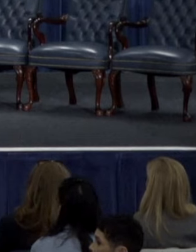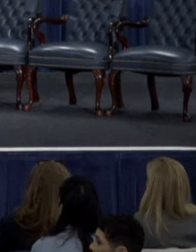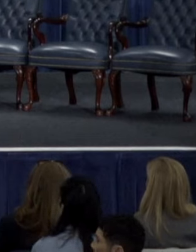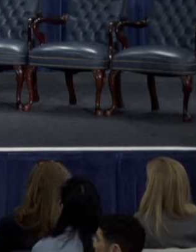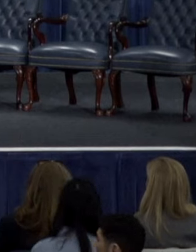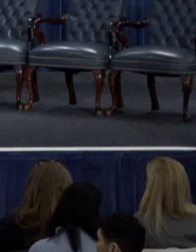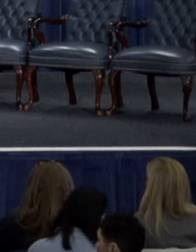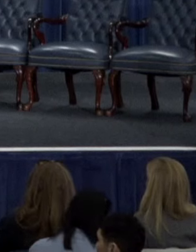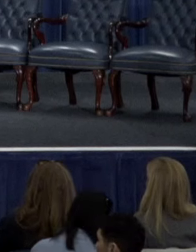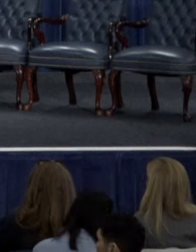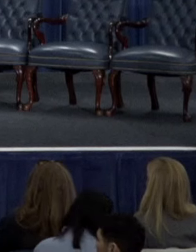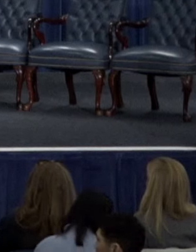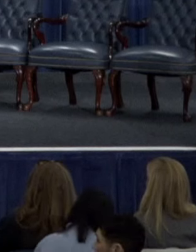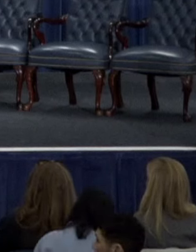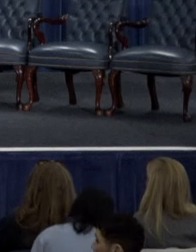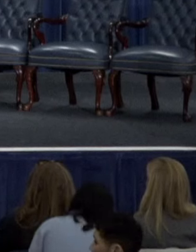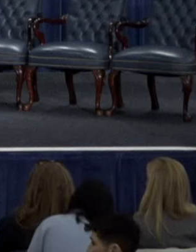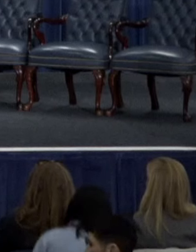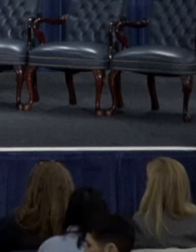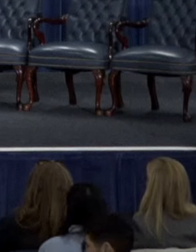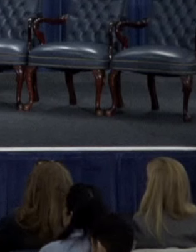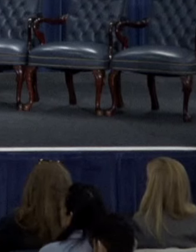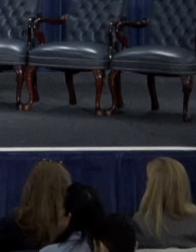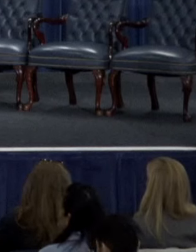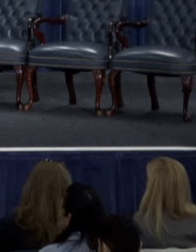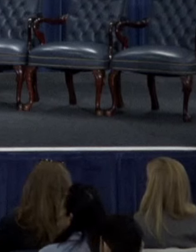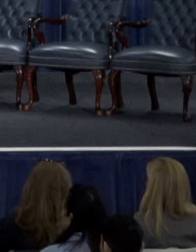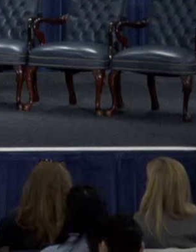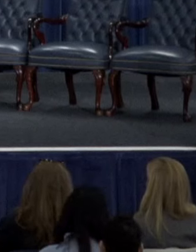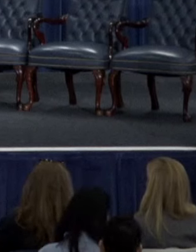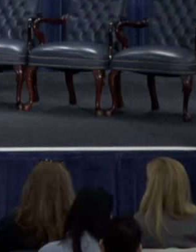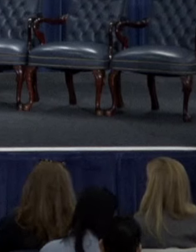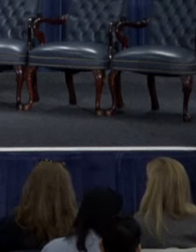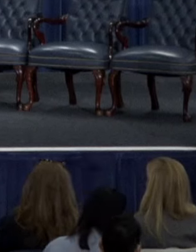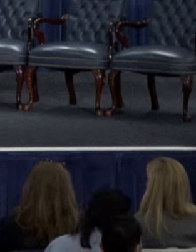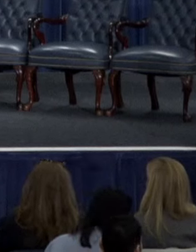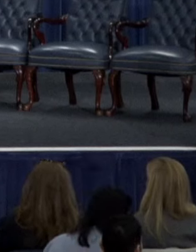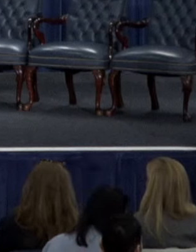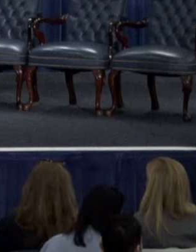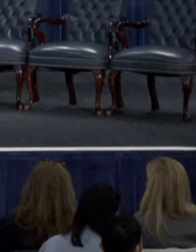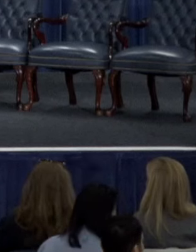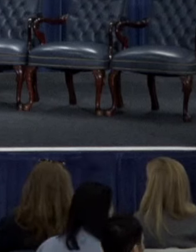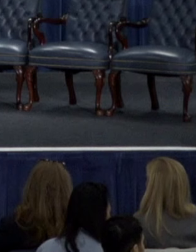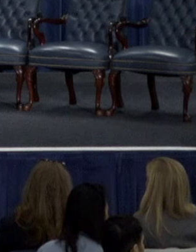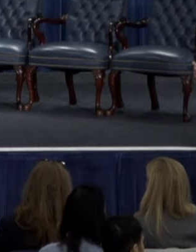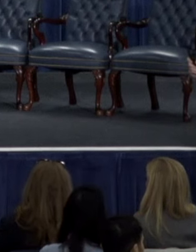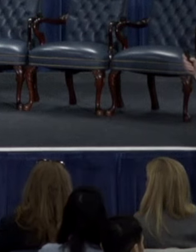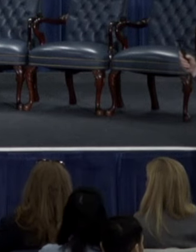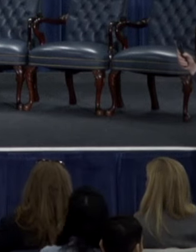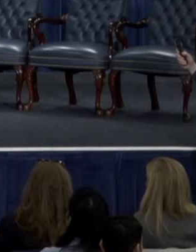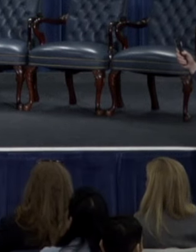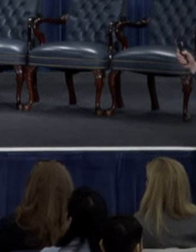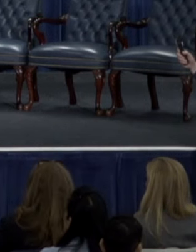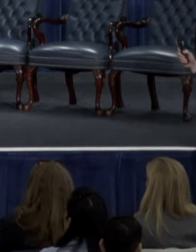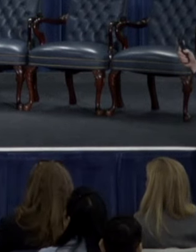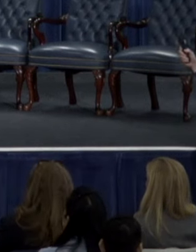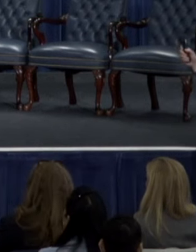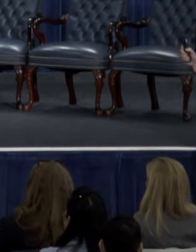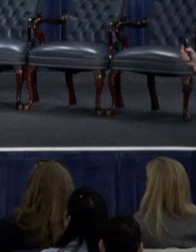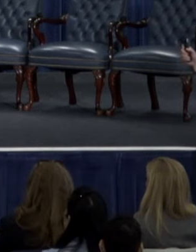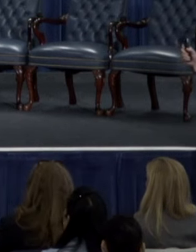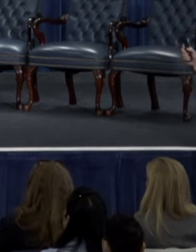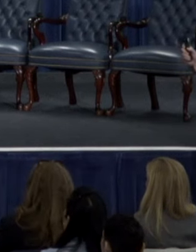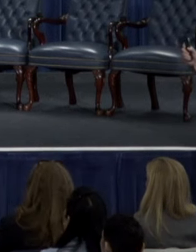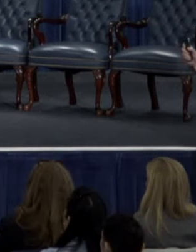in the United States providing care to people. Would you think that's a lot? Oh, Mary's way